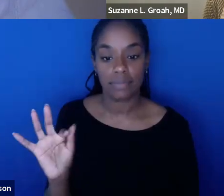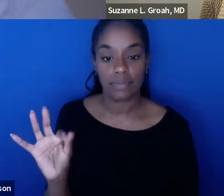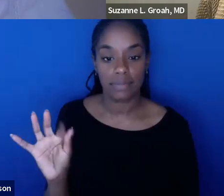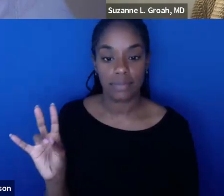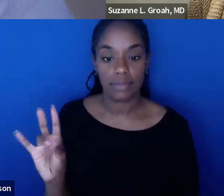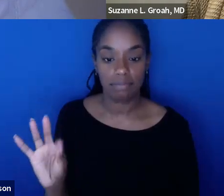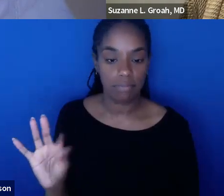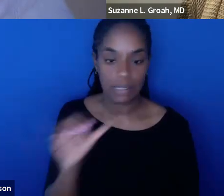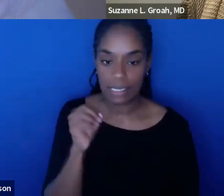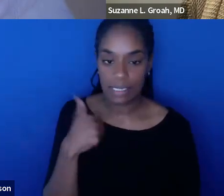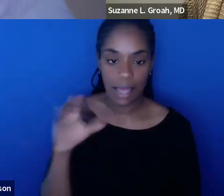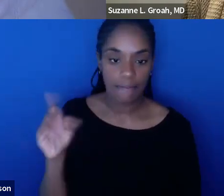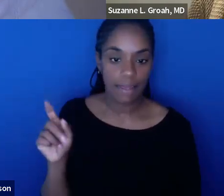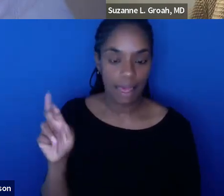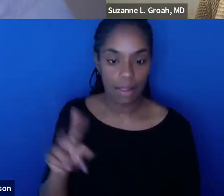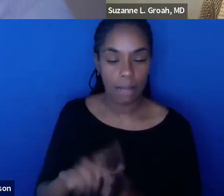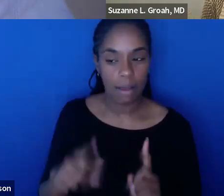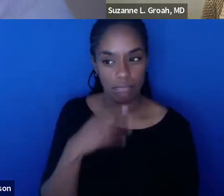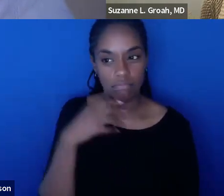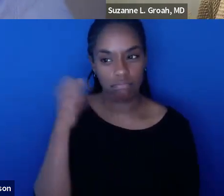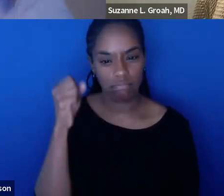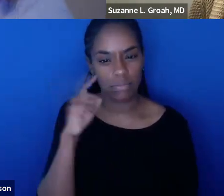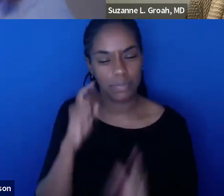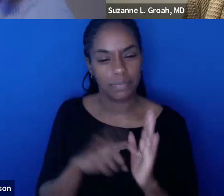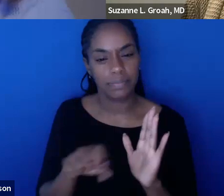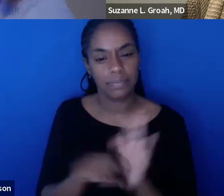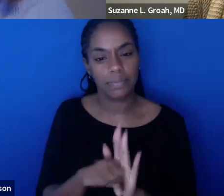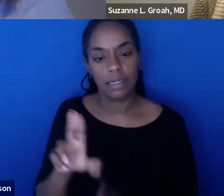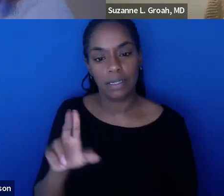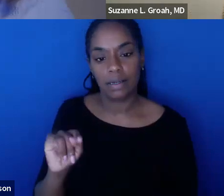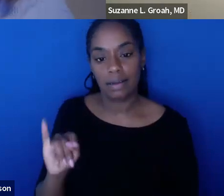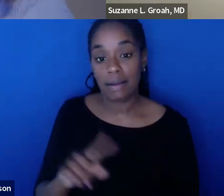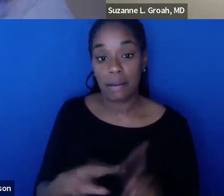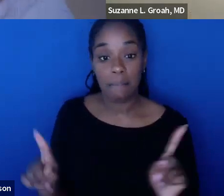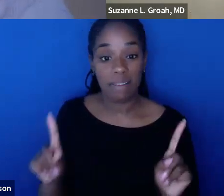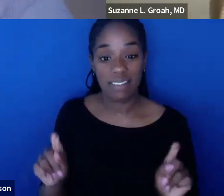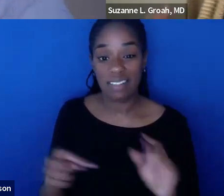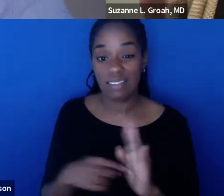However, as she's aging, she's noticed symptoms of UTI, but the culture shows no bacteria. That's a common thing.